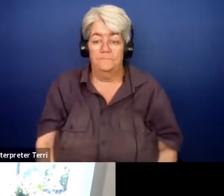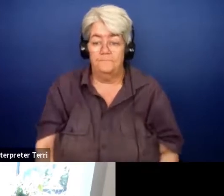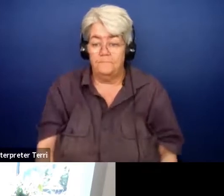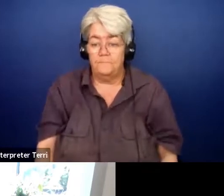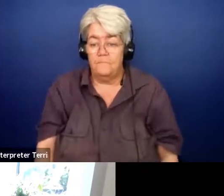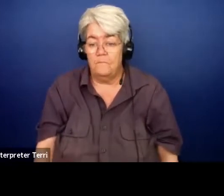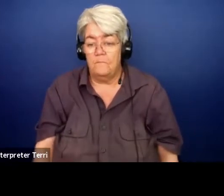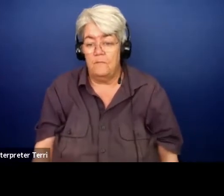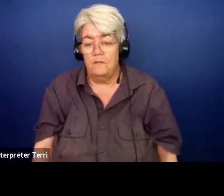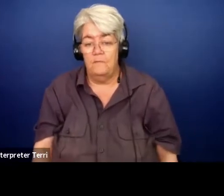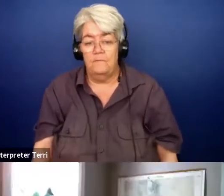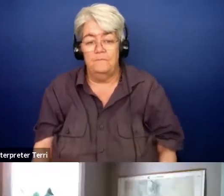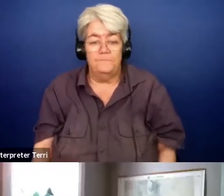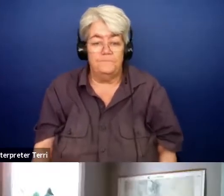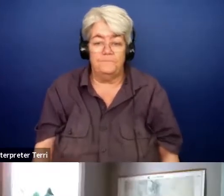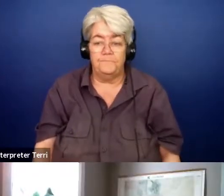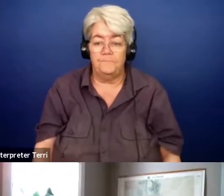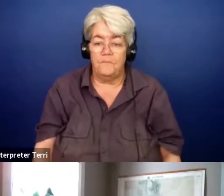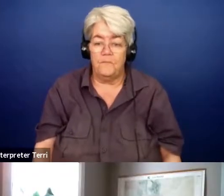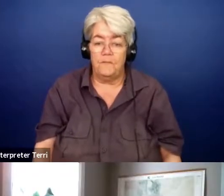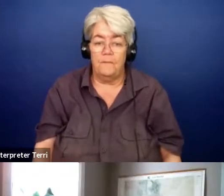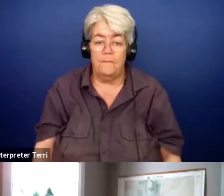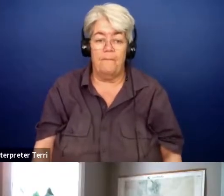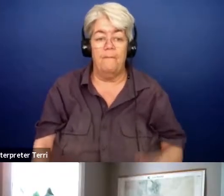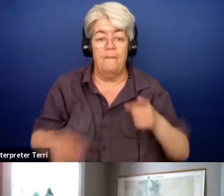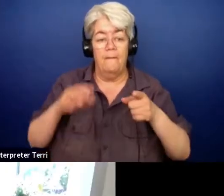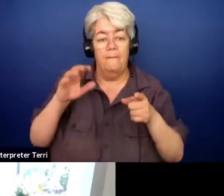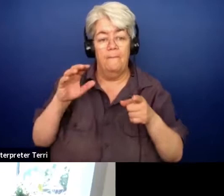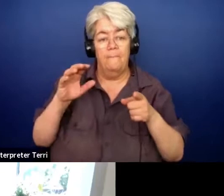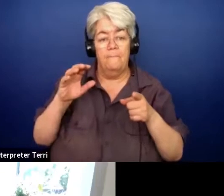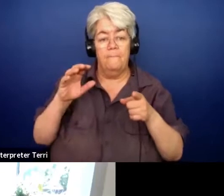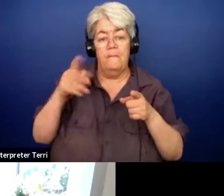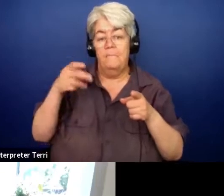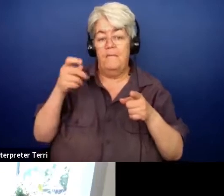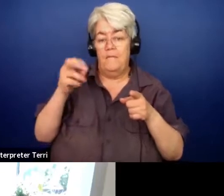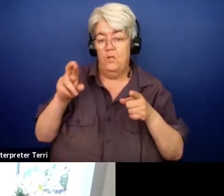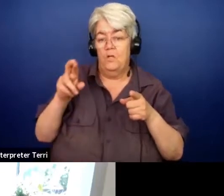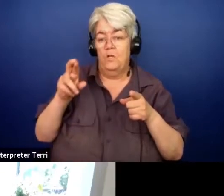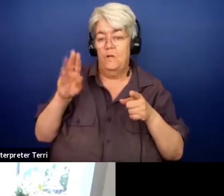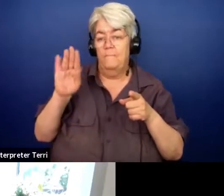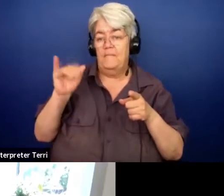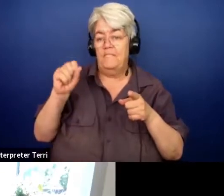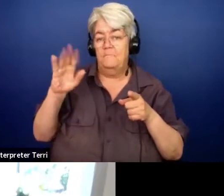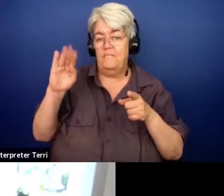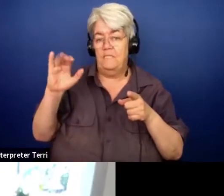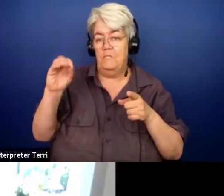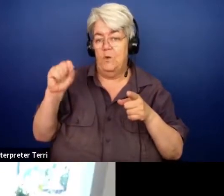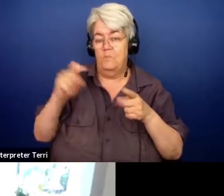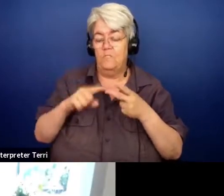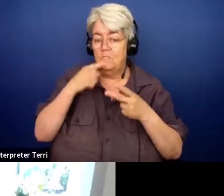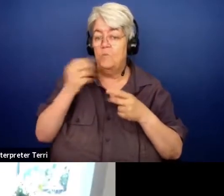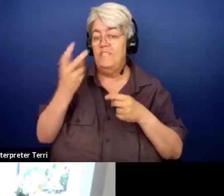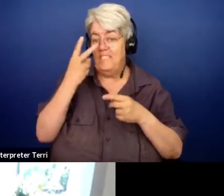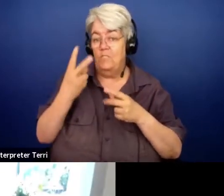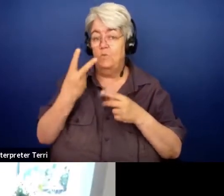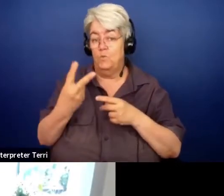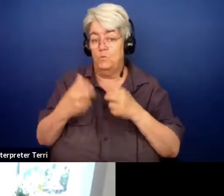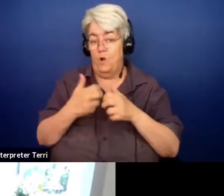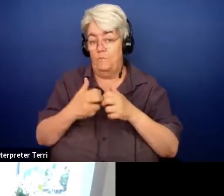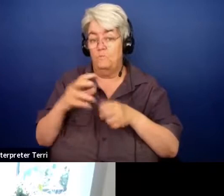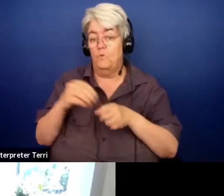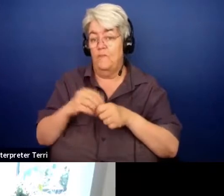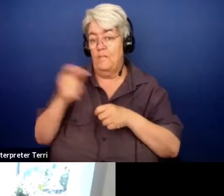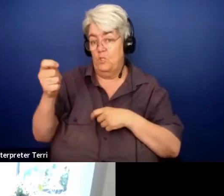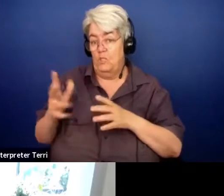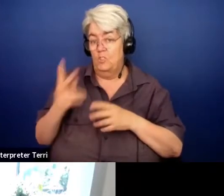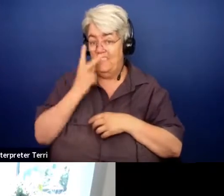Julie, if I might, we see two problems that judges face on the regular basis with